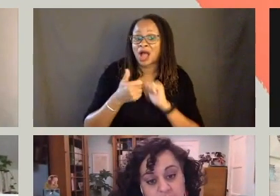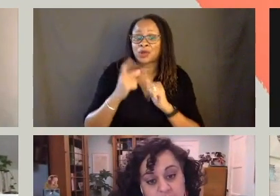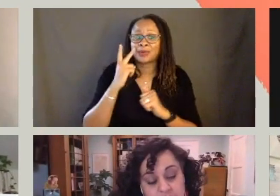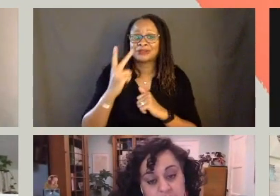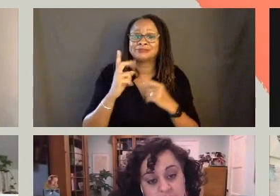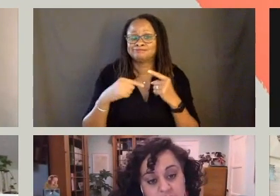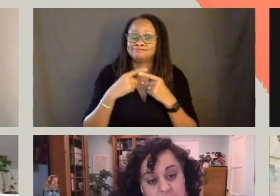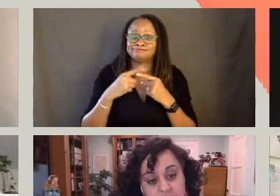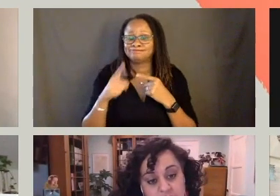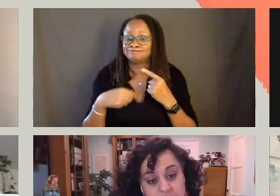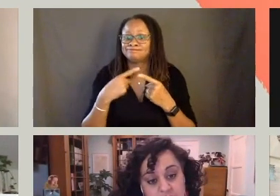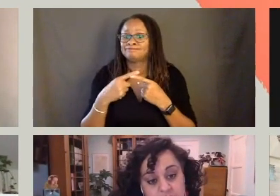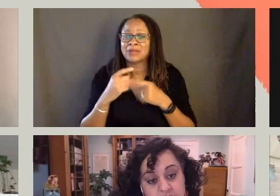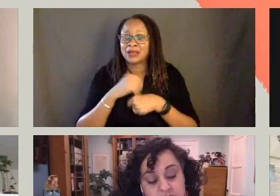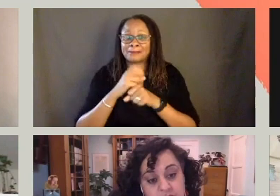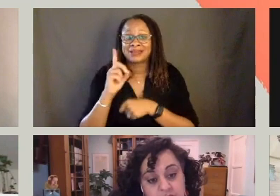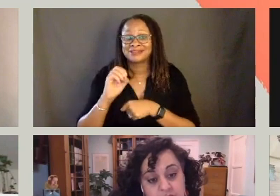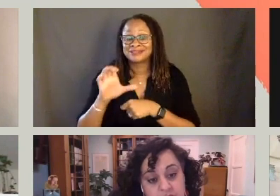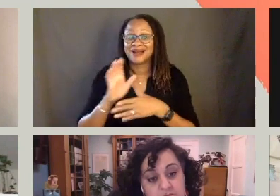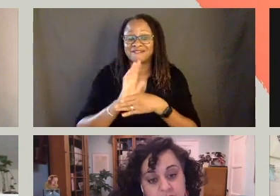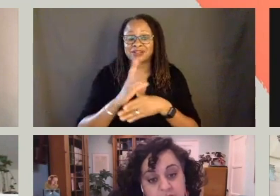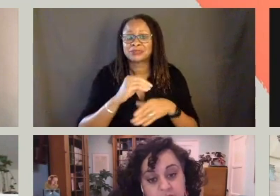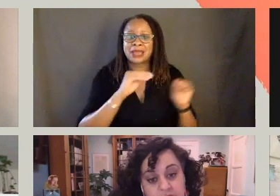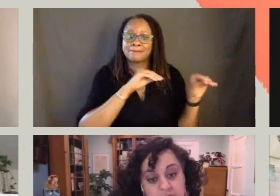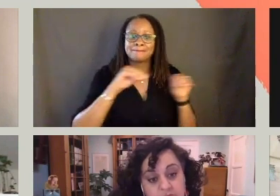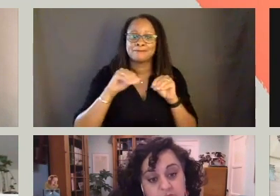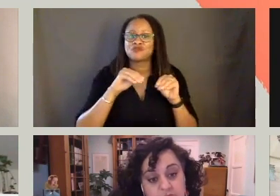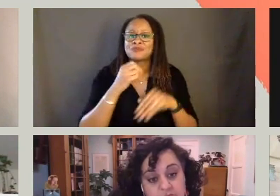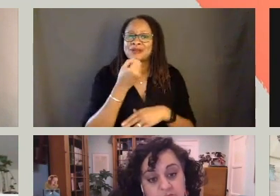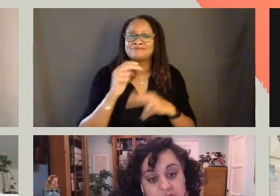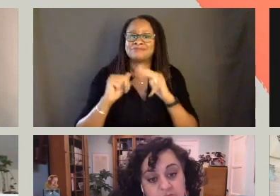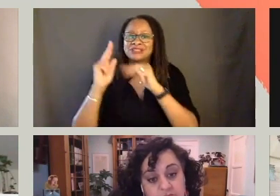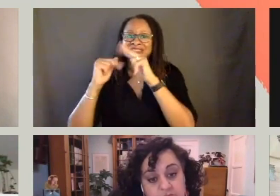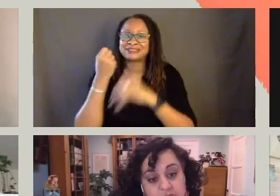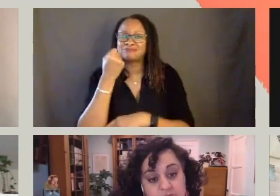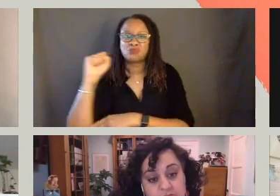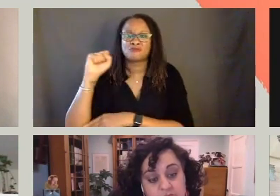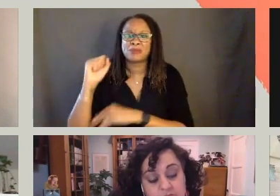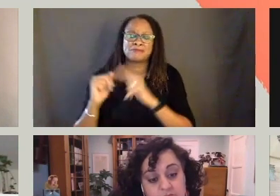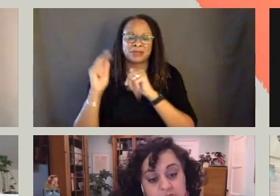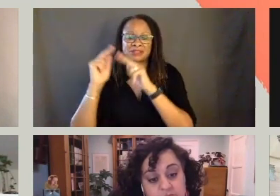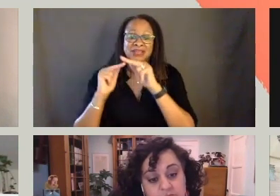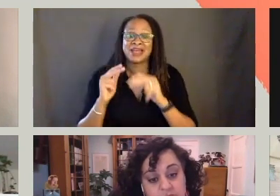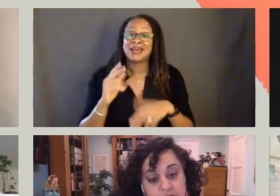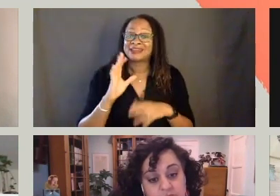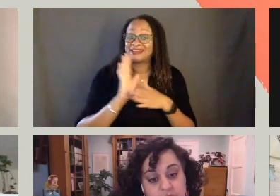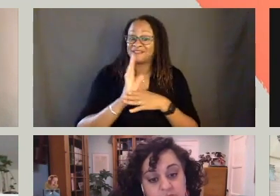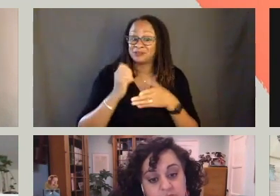between making documentary films and movement building? Can the films help strengthen political movements